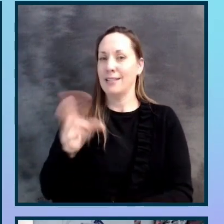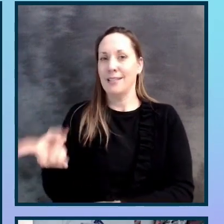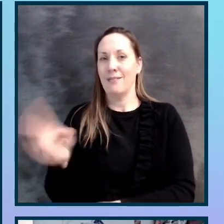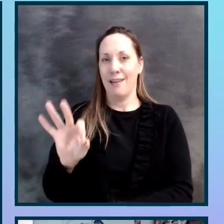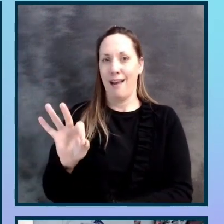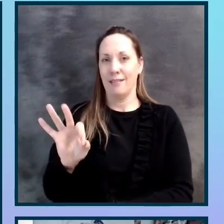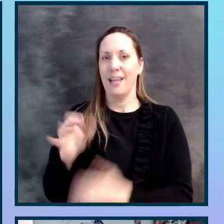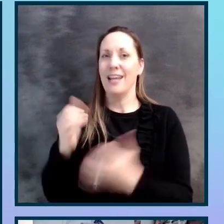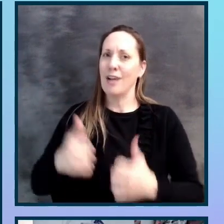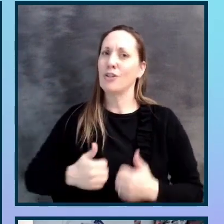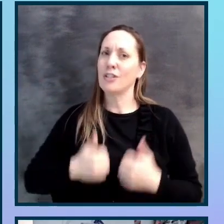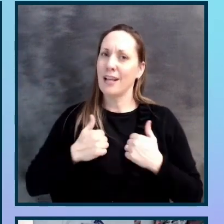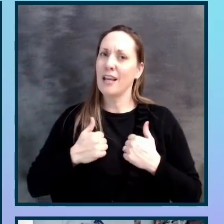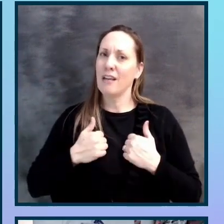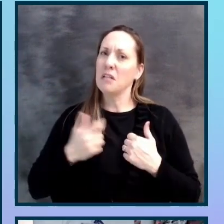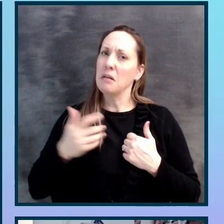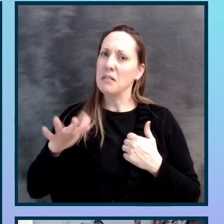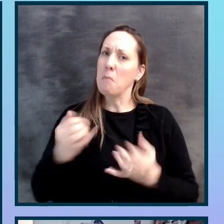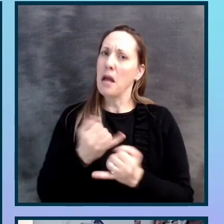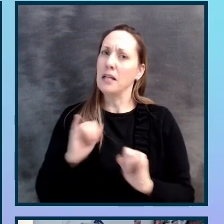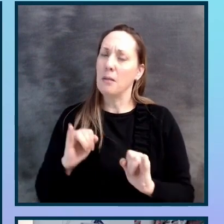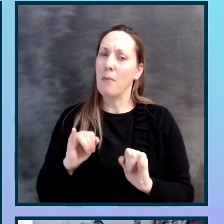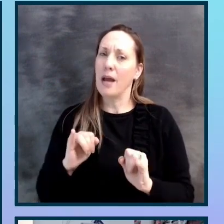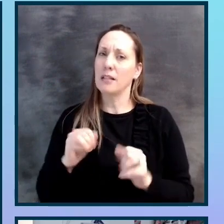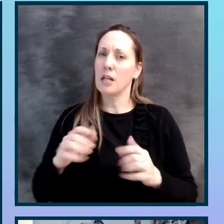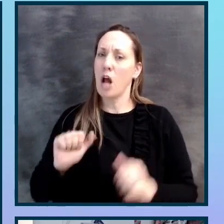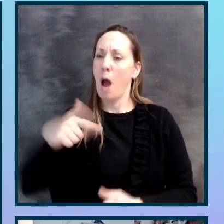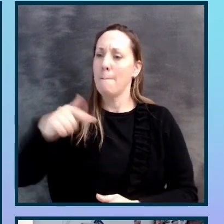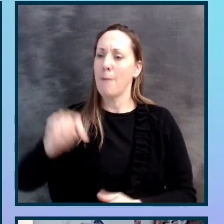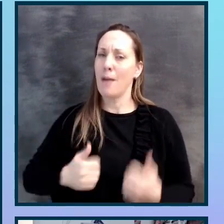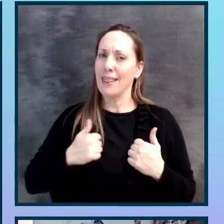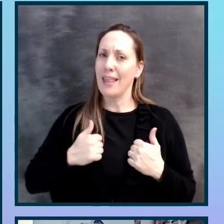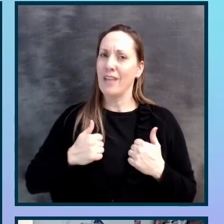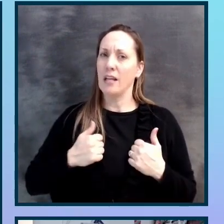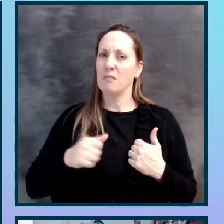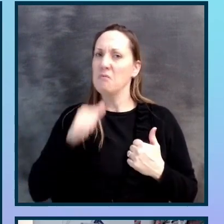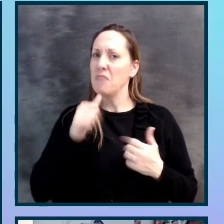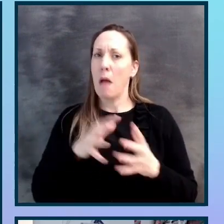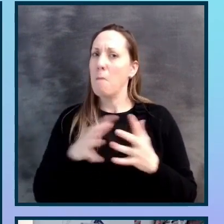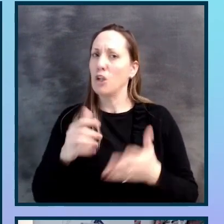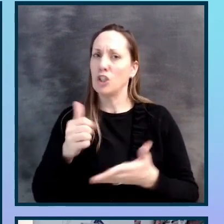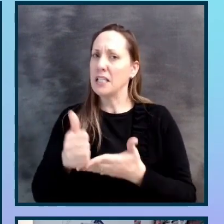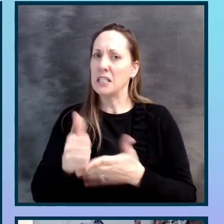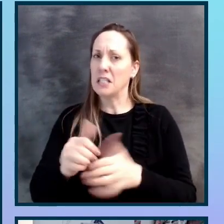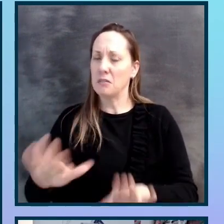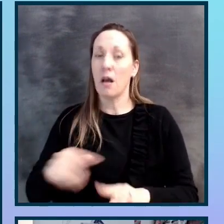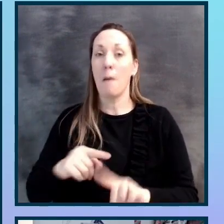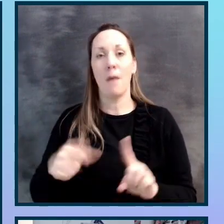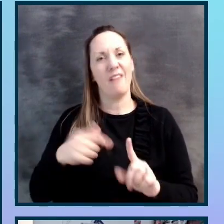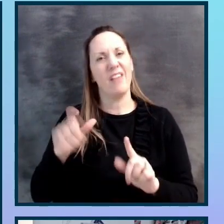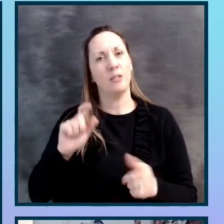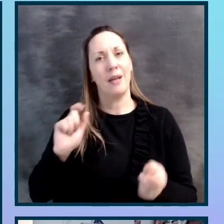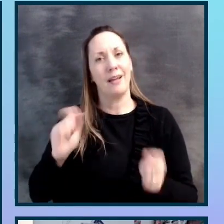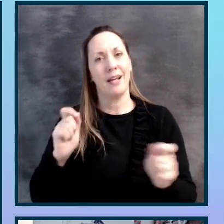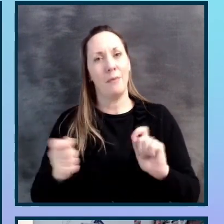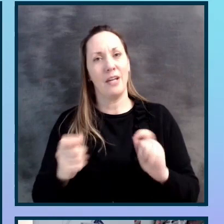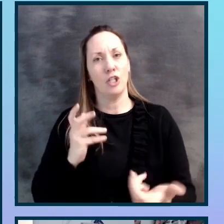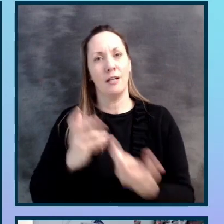in a semi-independent apartment living environment with very little assistance but I've had to make accommodations to make her living environment